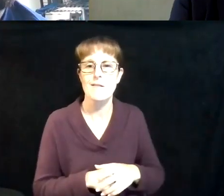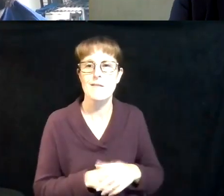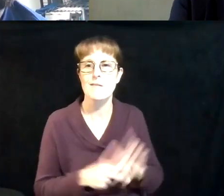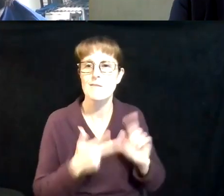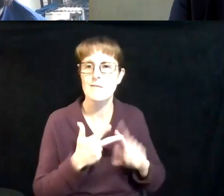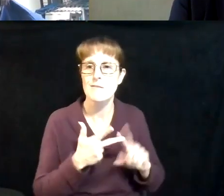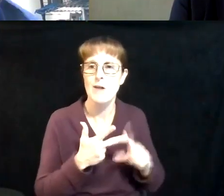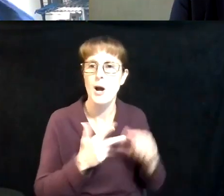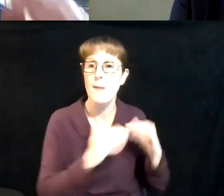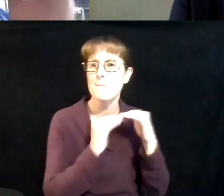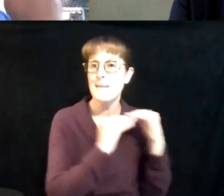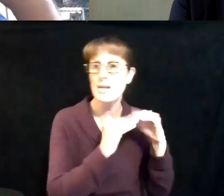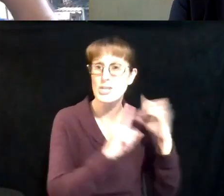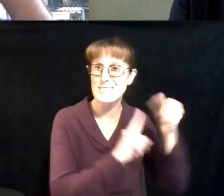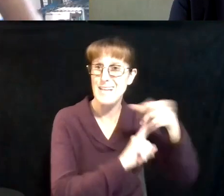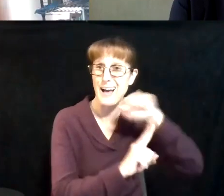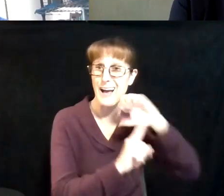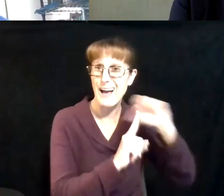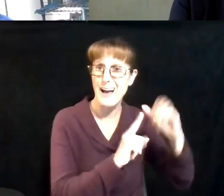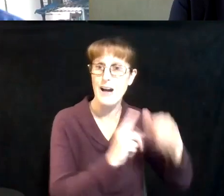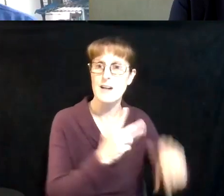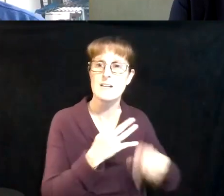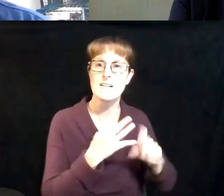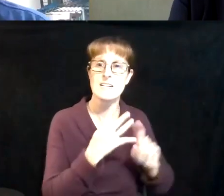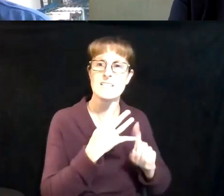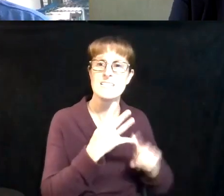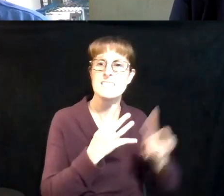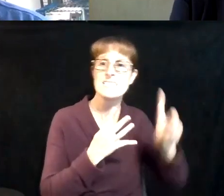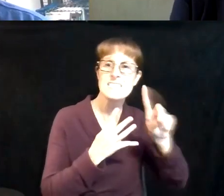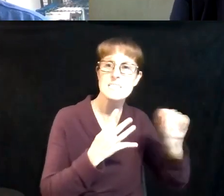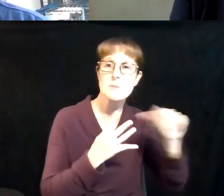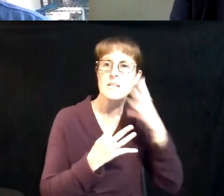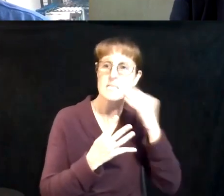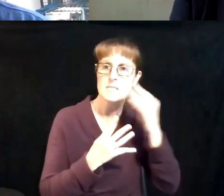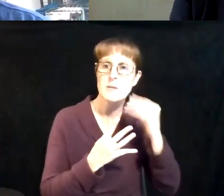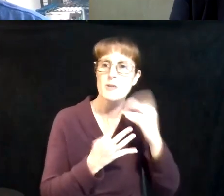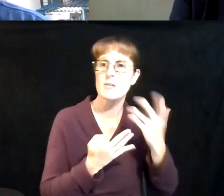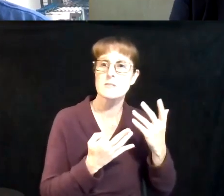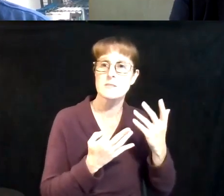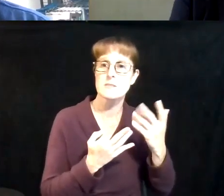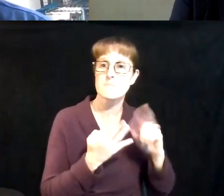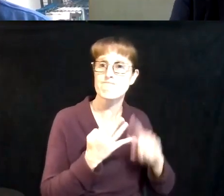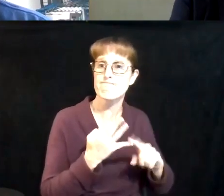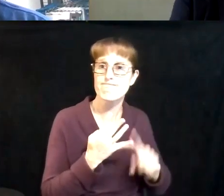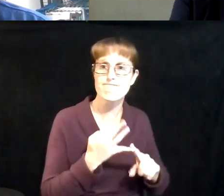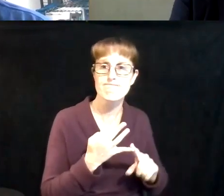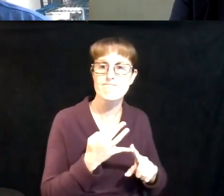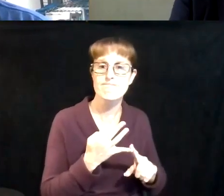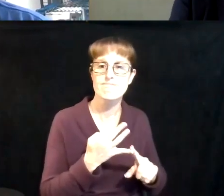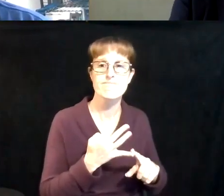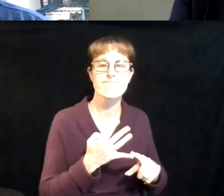It's your experience with people with disabilities.